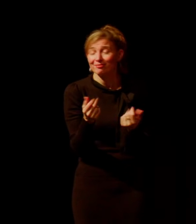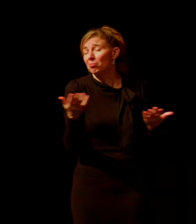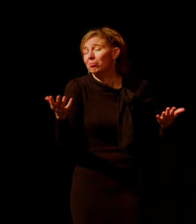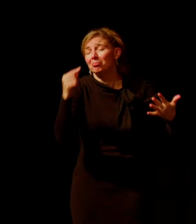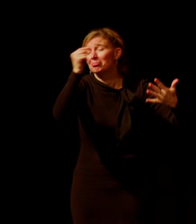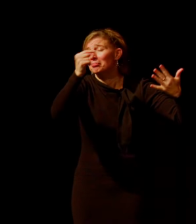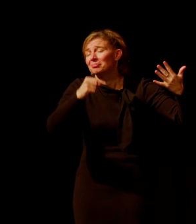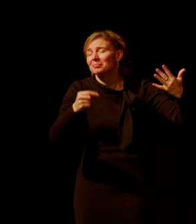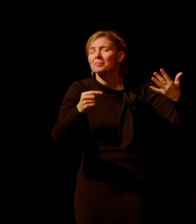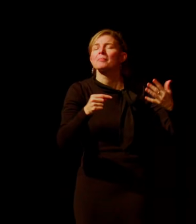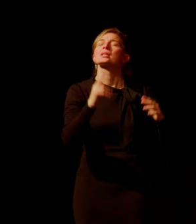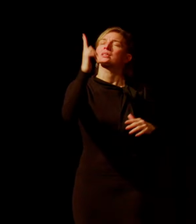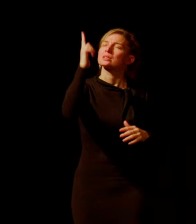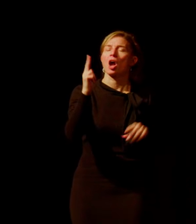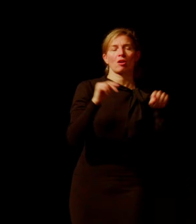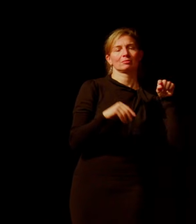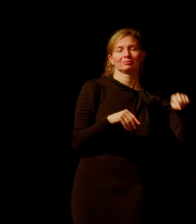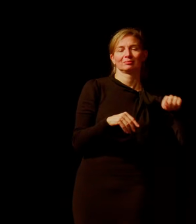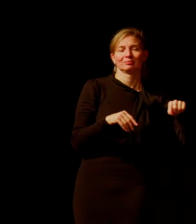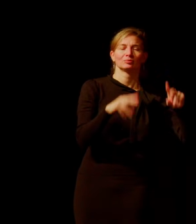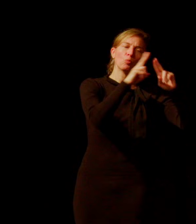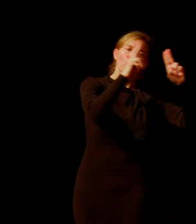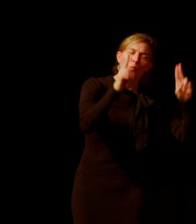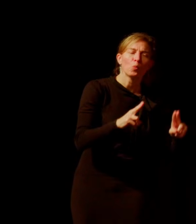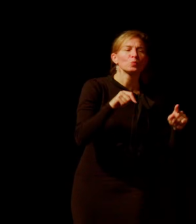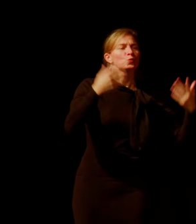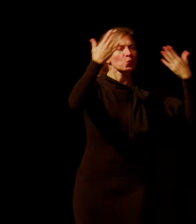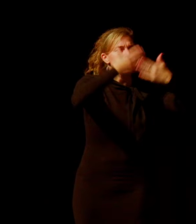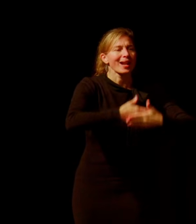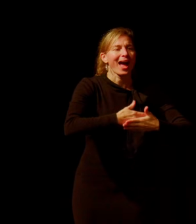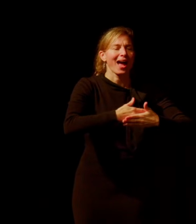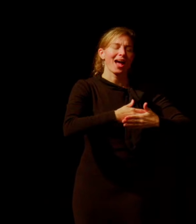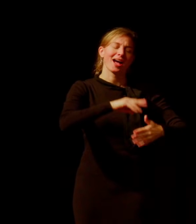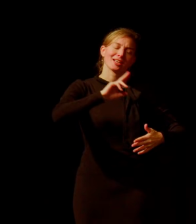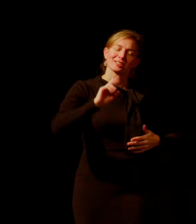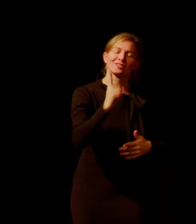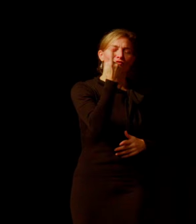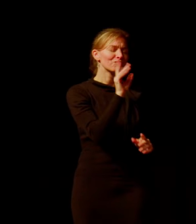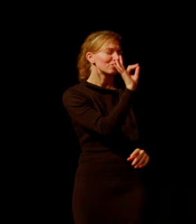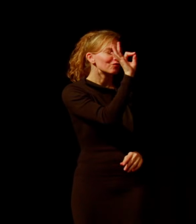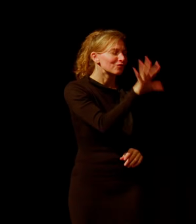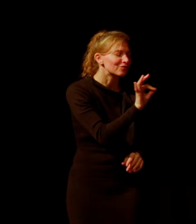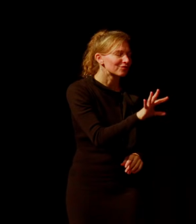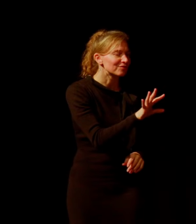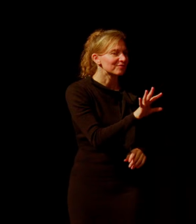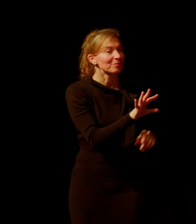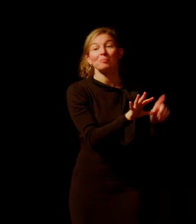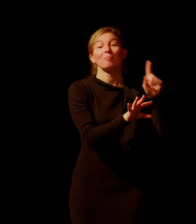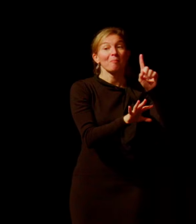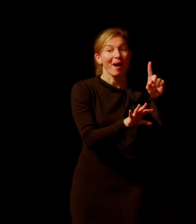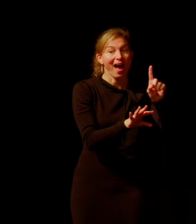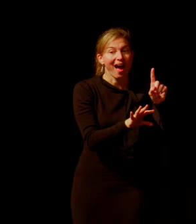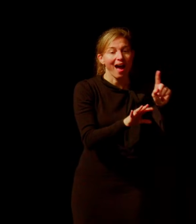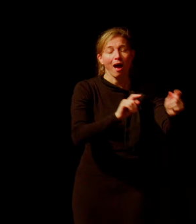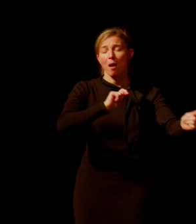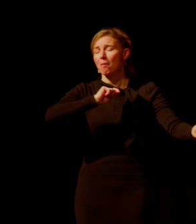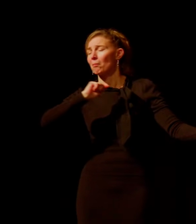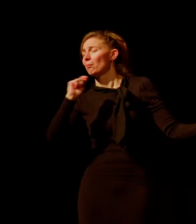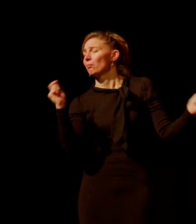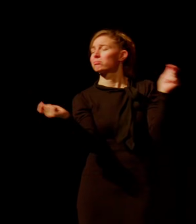So start there. Have that conversation tonight, and get ready. The most profound transformation happens